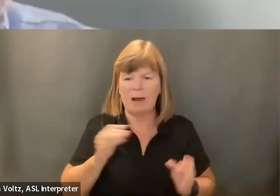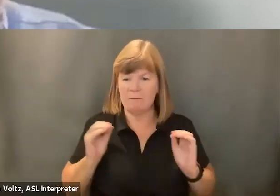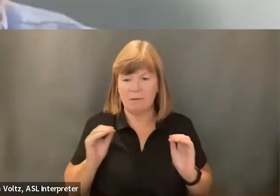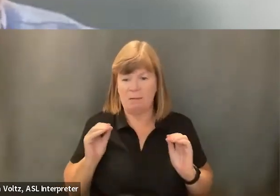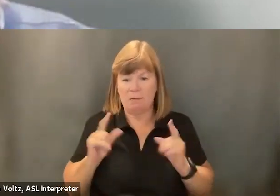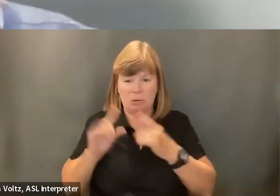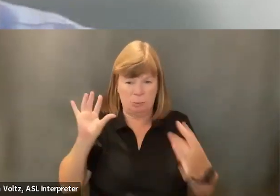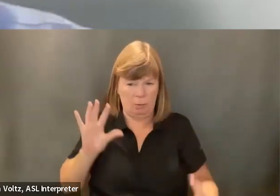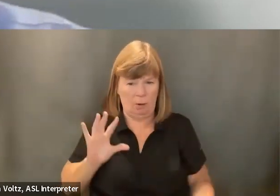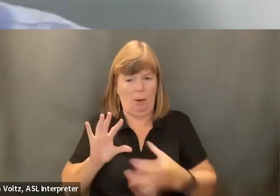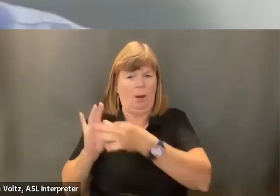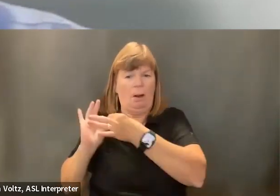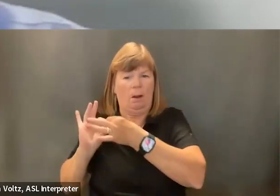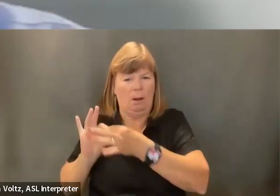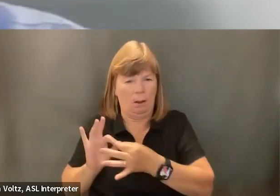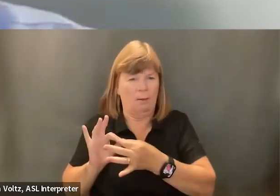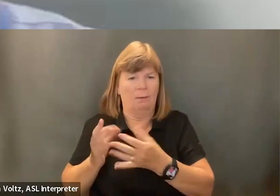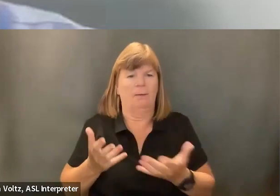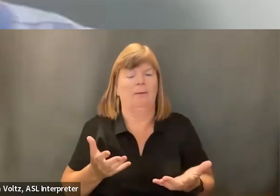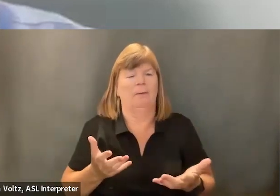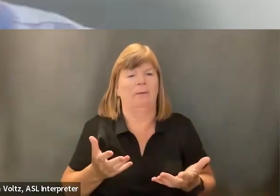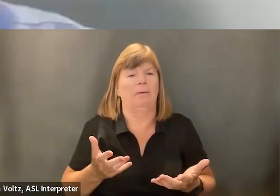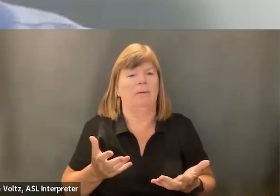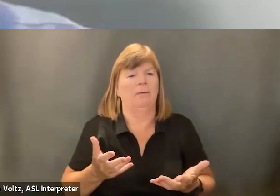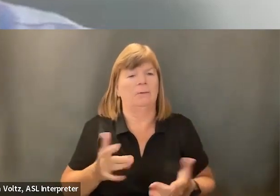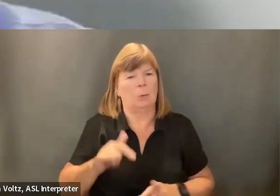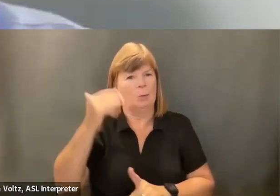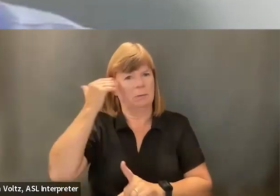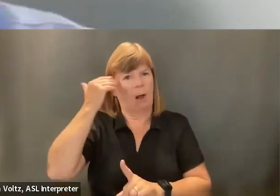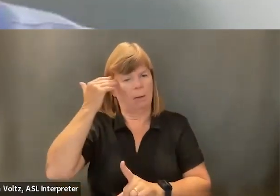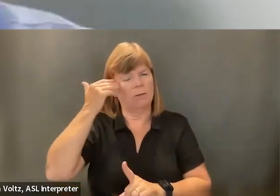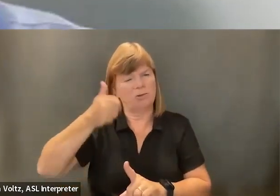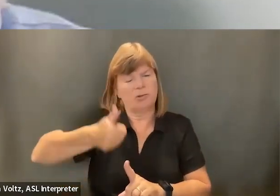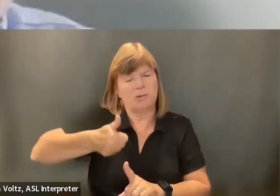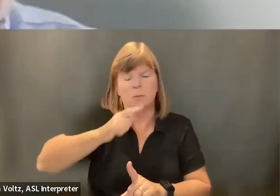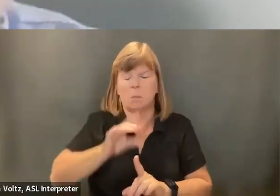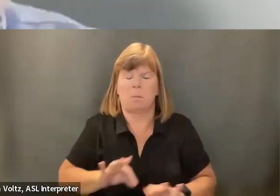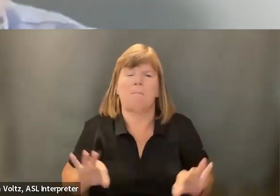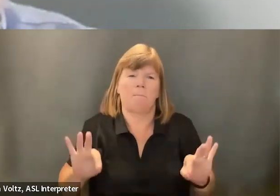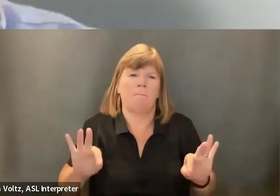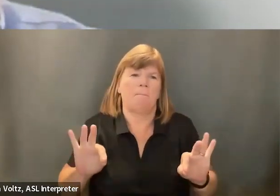have anything to infer so it's so knowledge is particularly critical that's it I'll talk